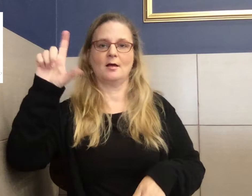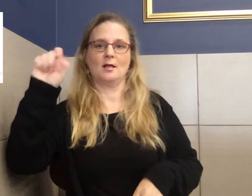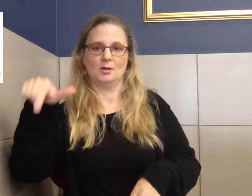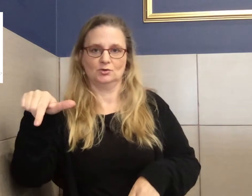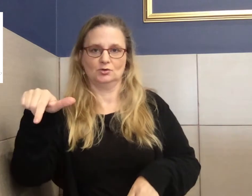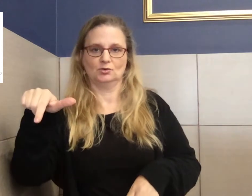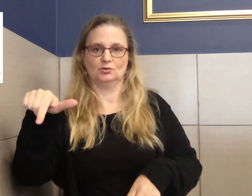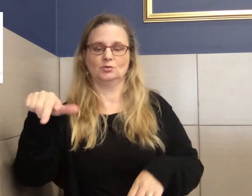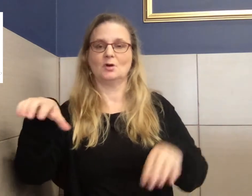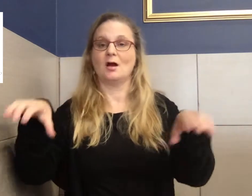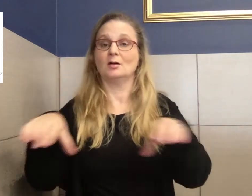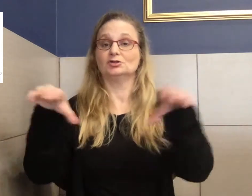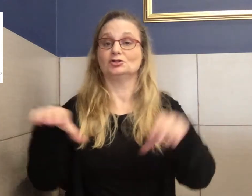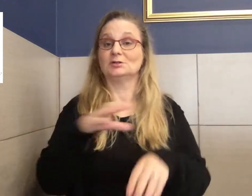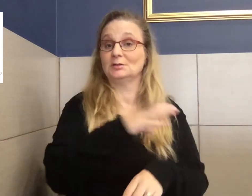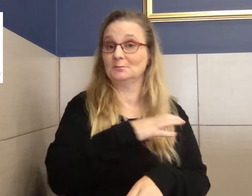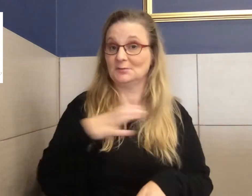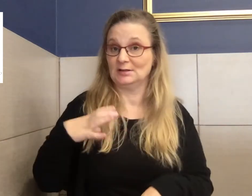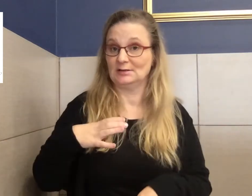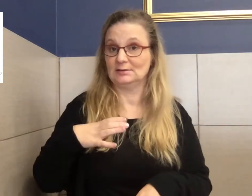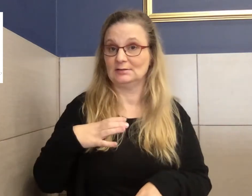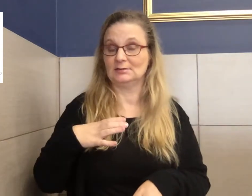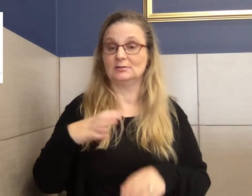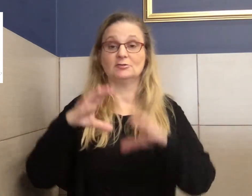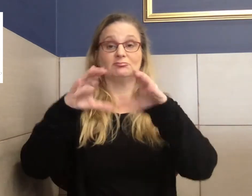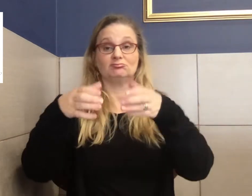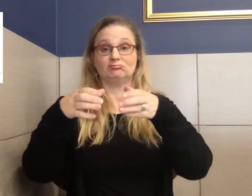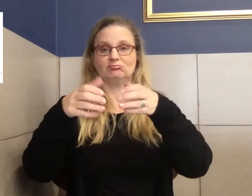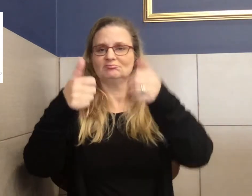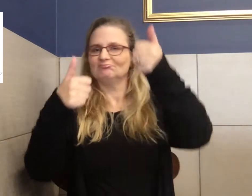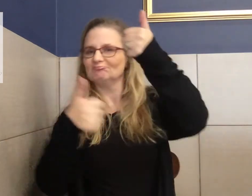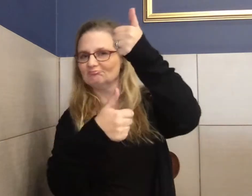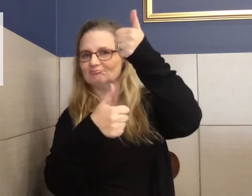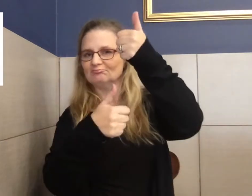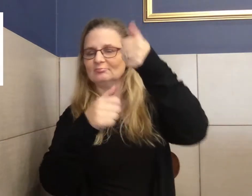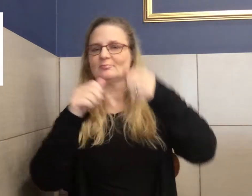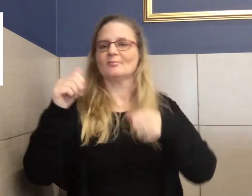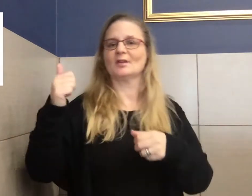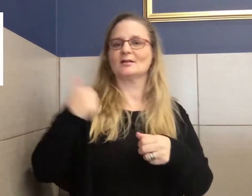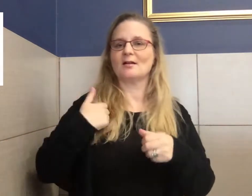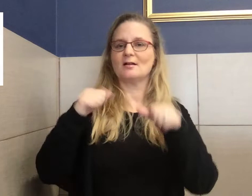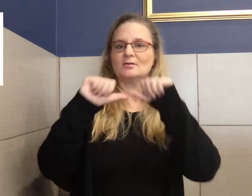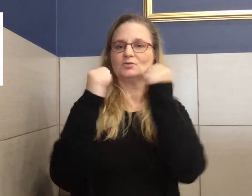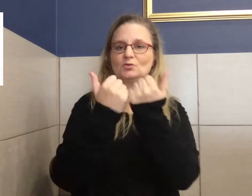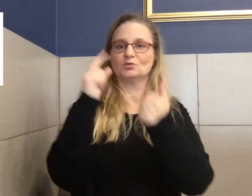My role is co-assistant chairperson for the National ASL-LSQ Action Committee, which is under CAD,